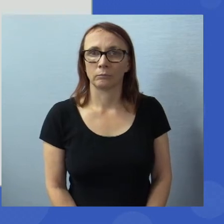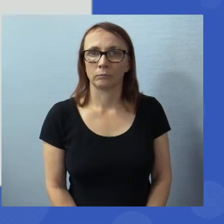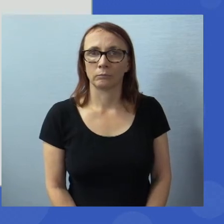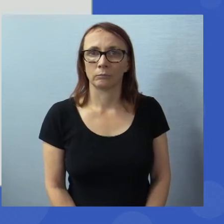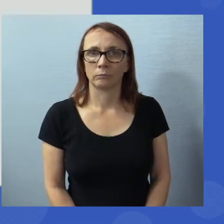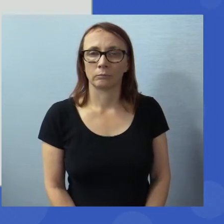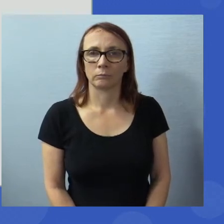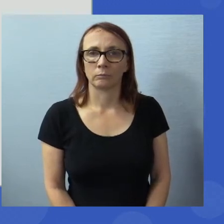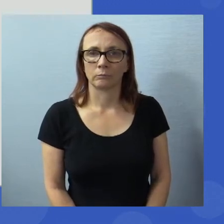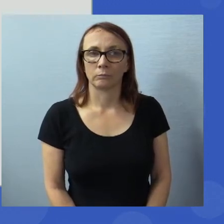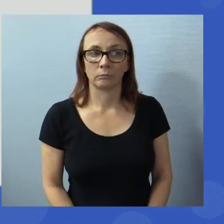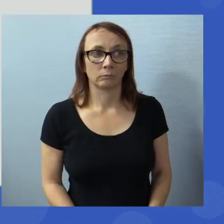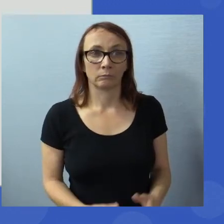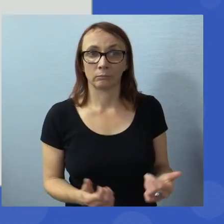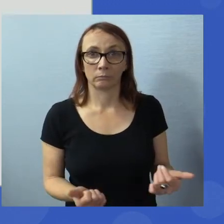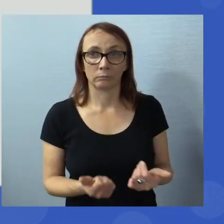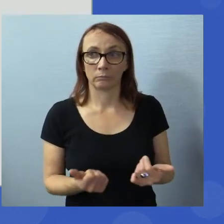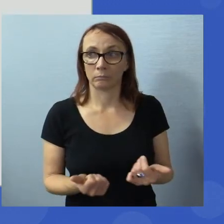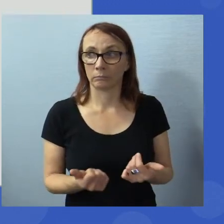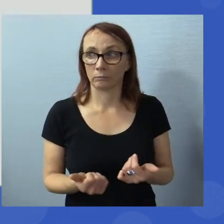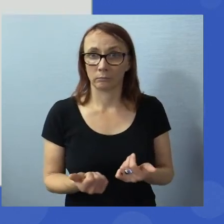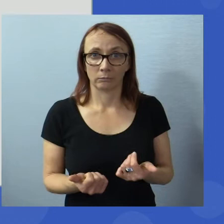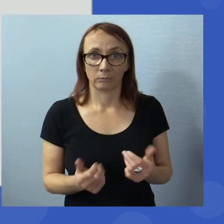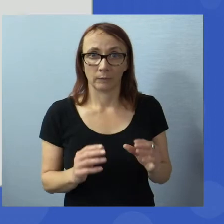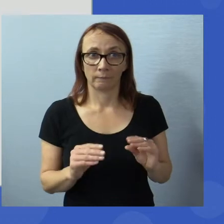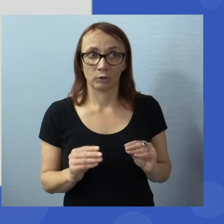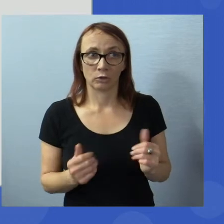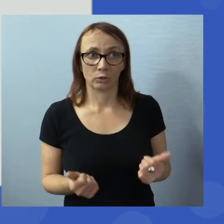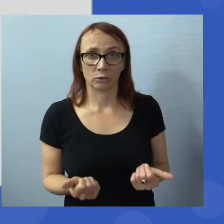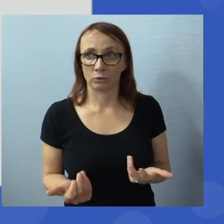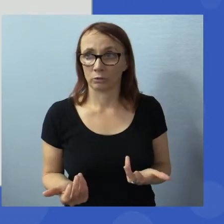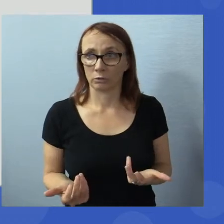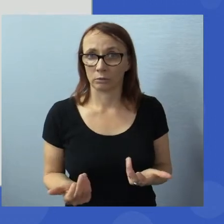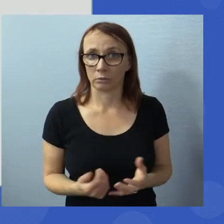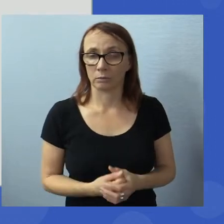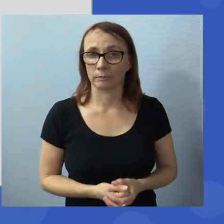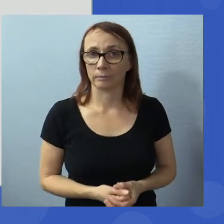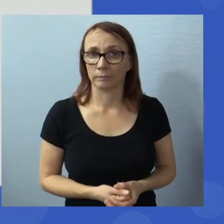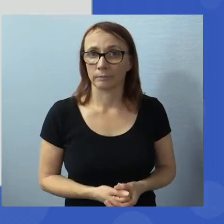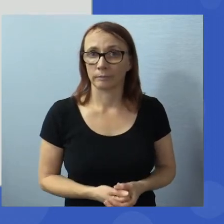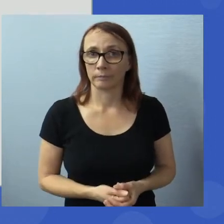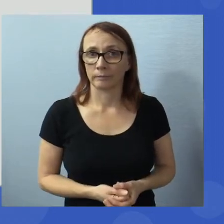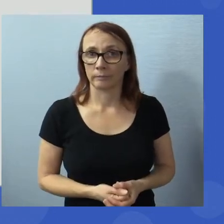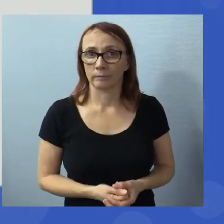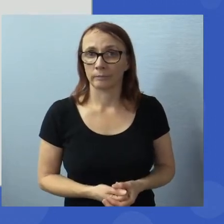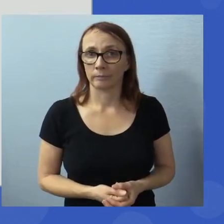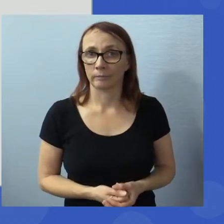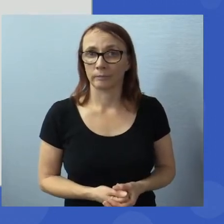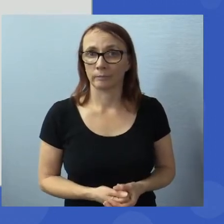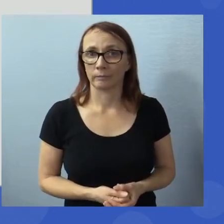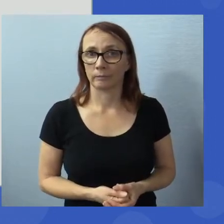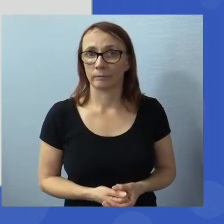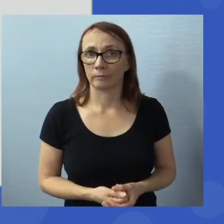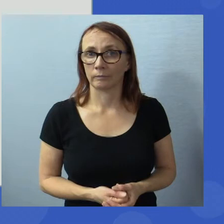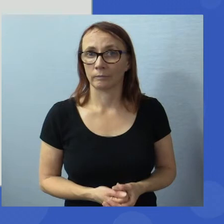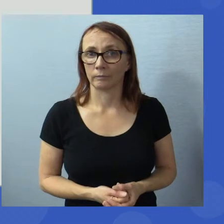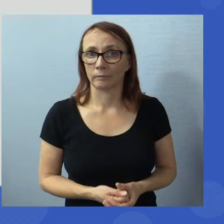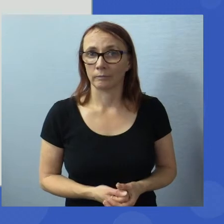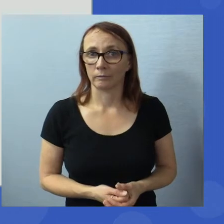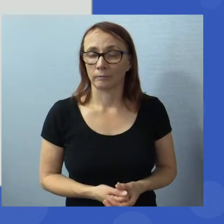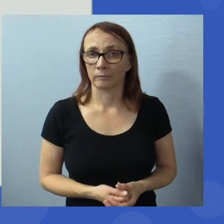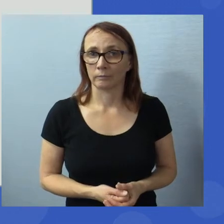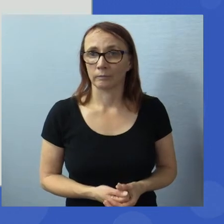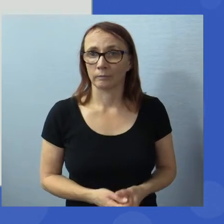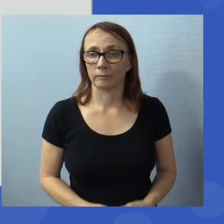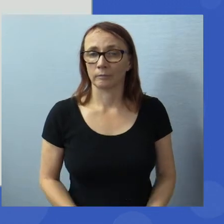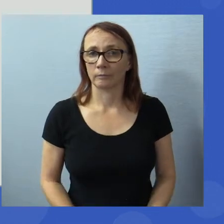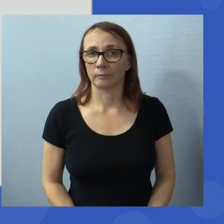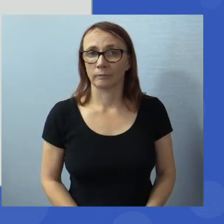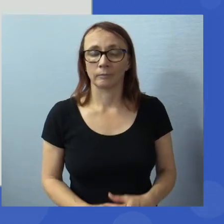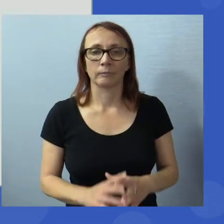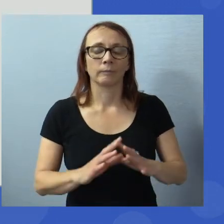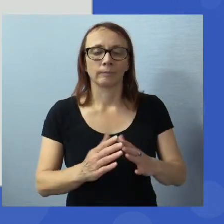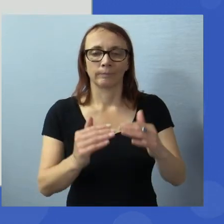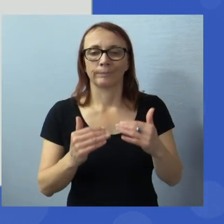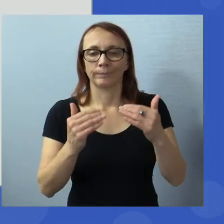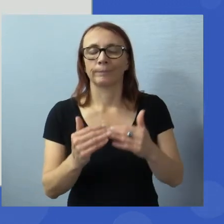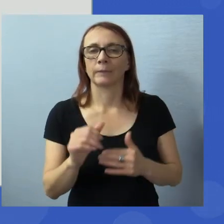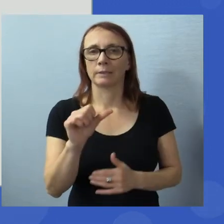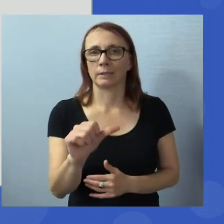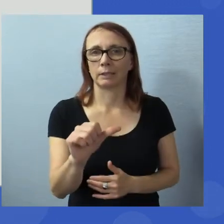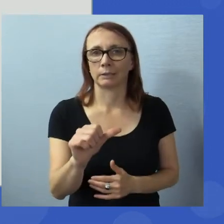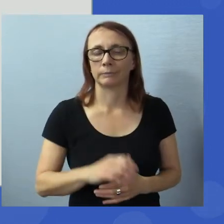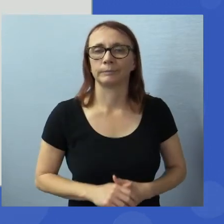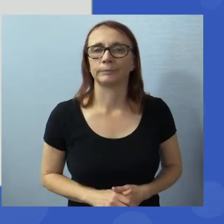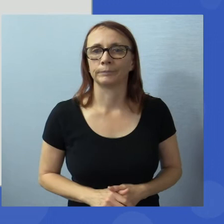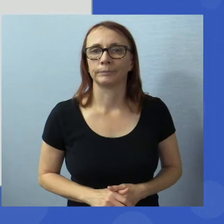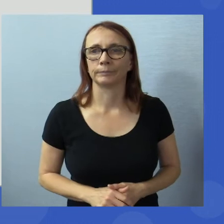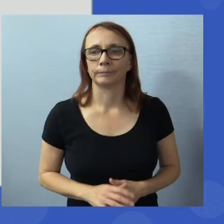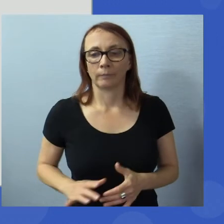okay any last voting for that okay number six investing and harnessing